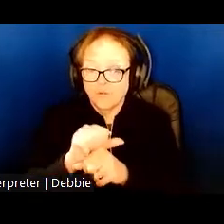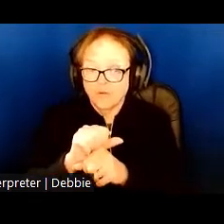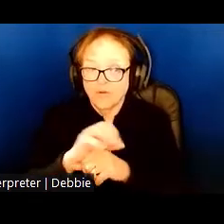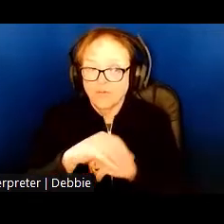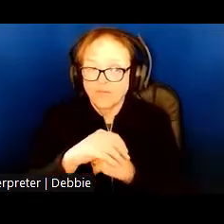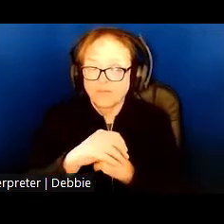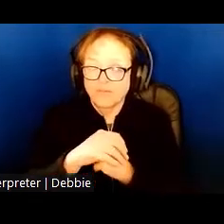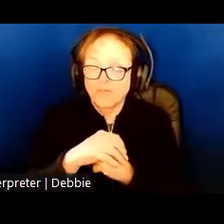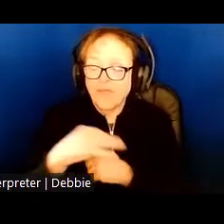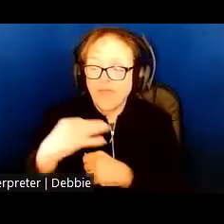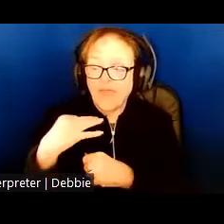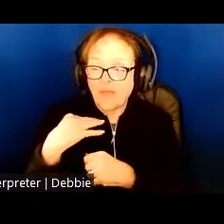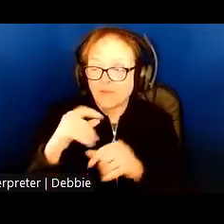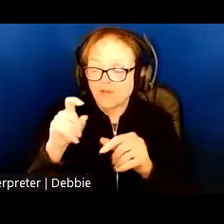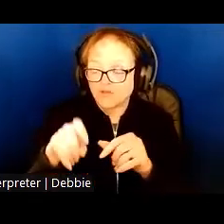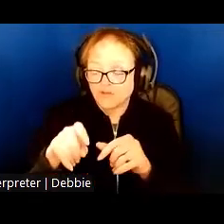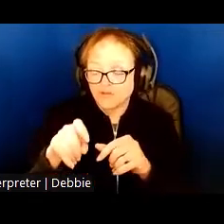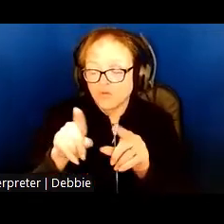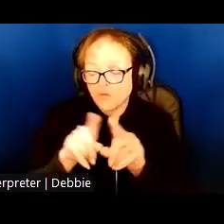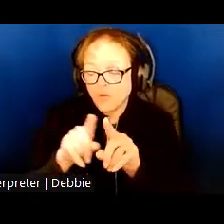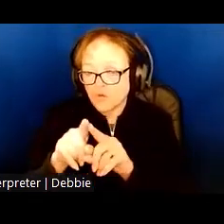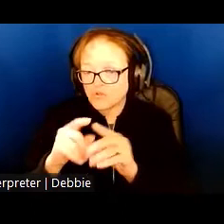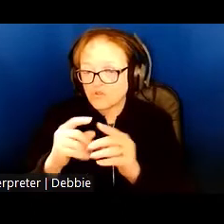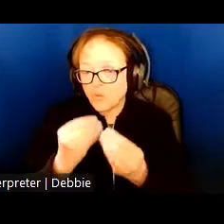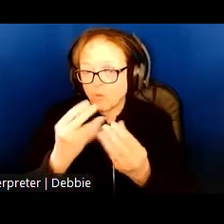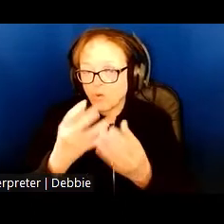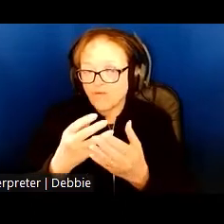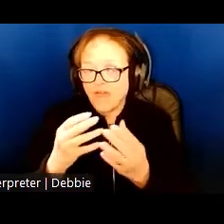Applicants should also be prepared to supply the following information about each work